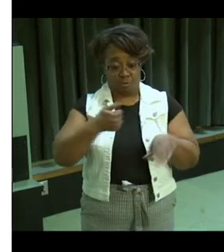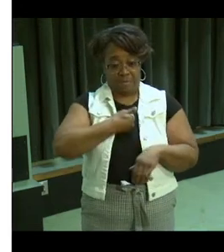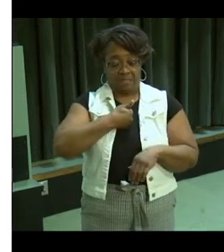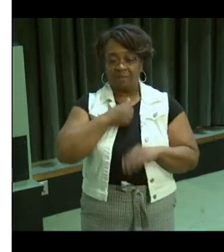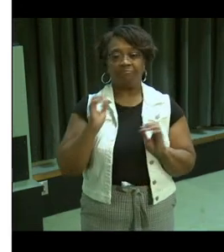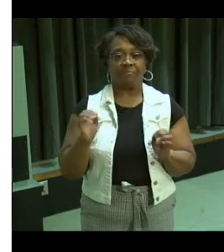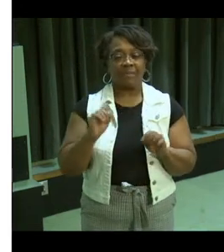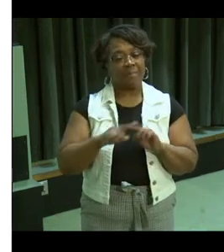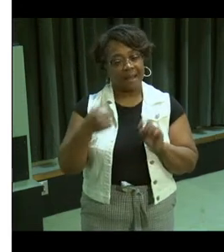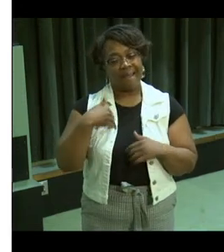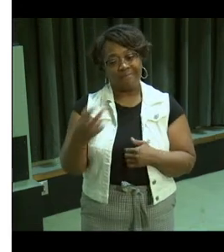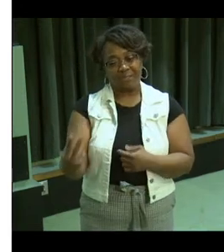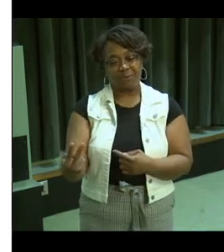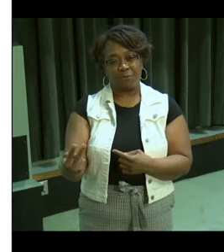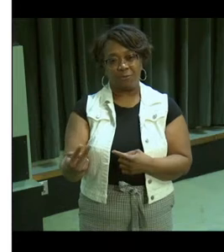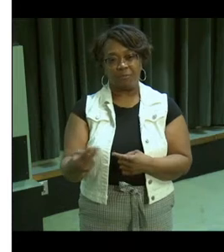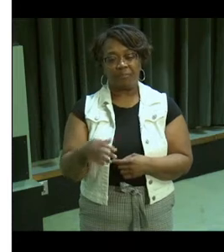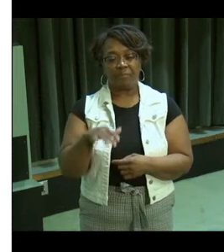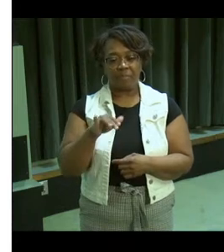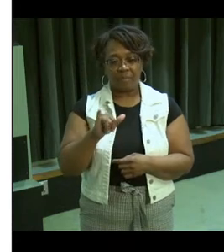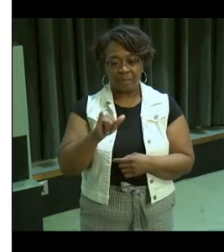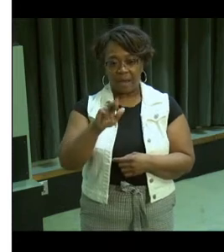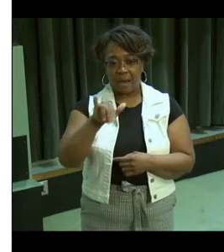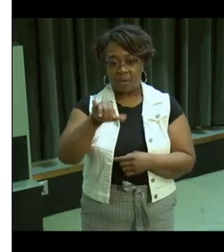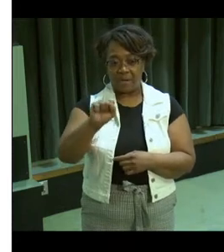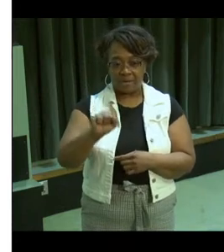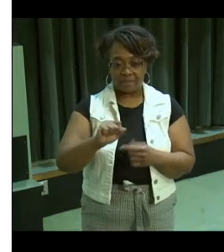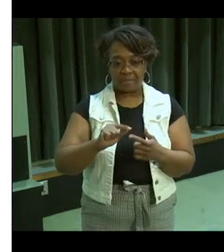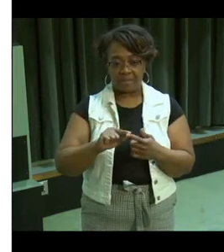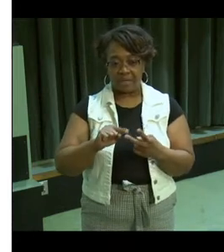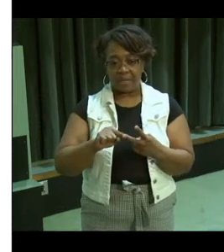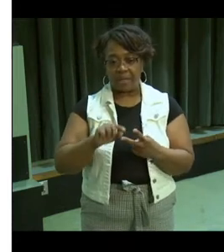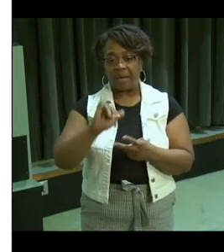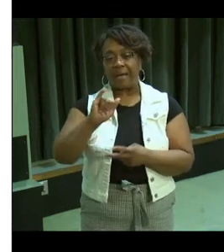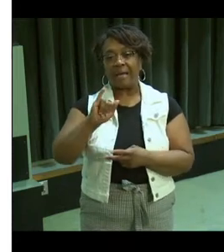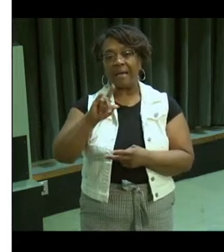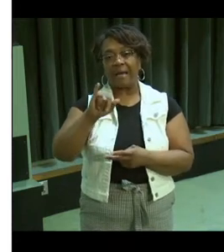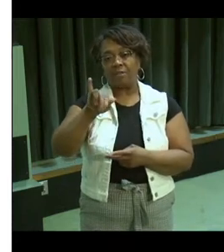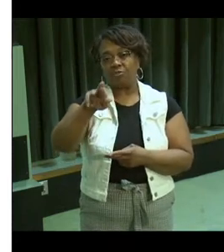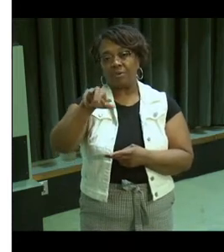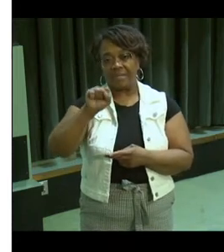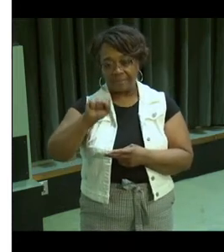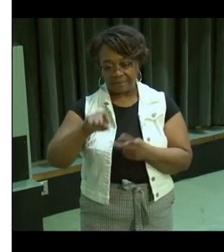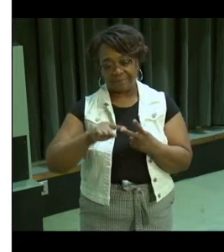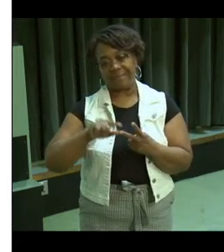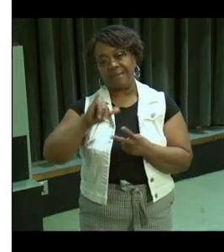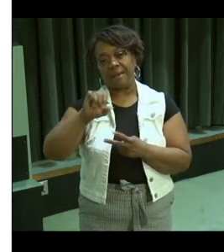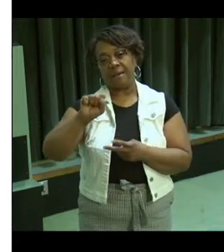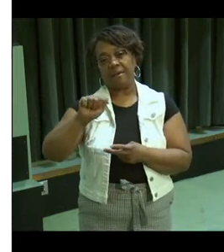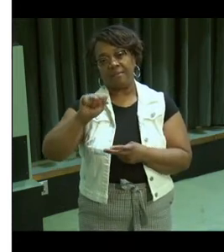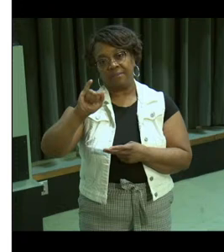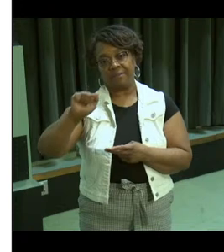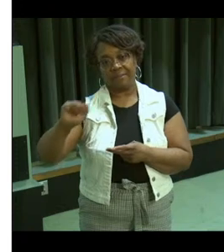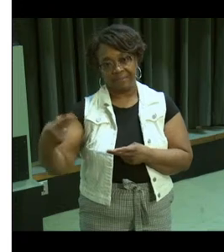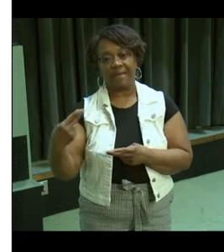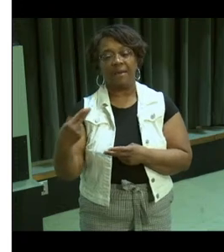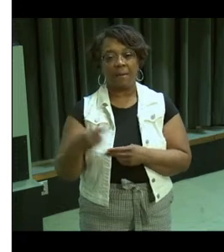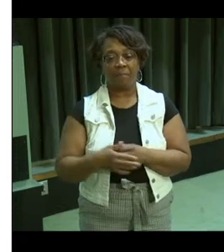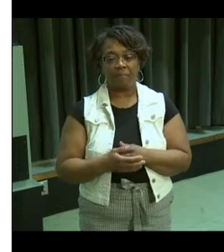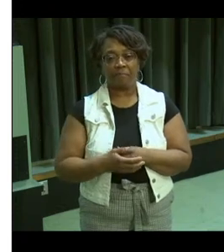have these two, Idris and Isaiah